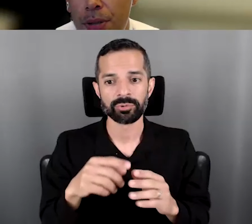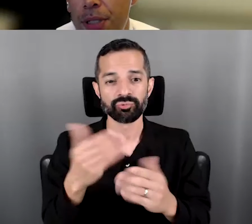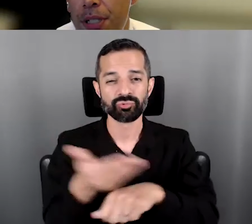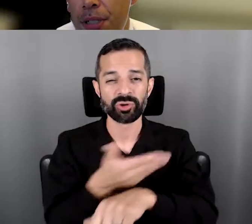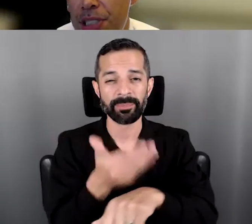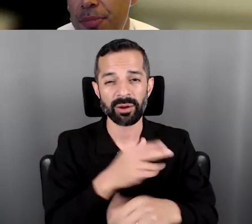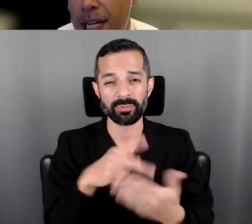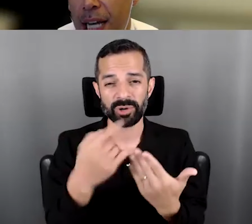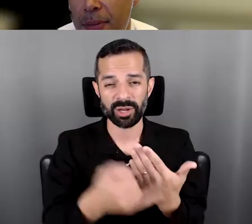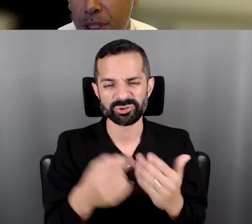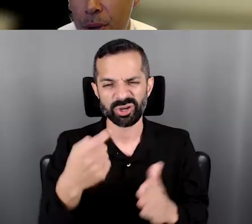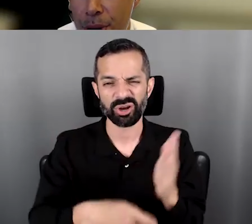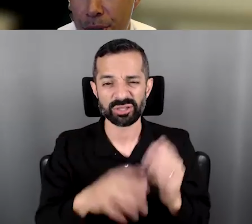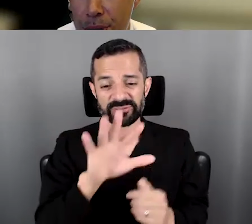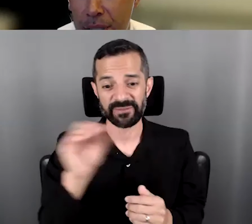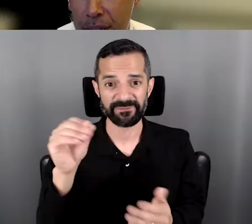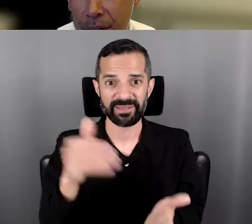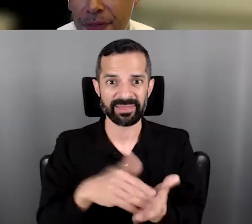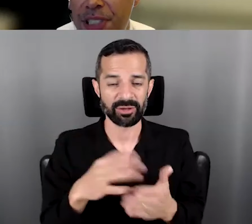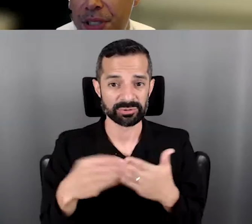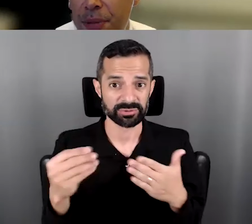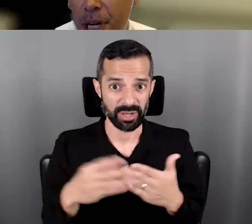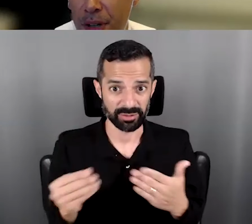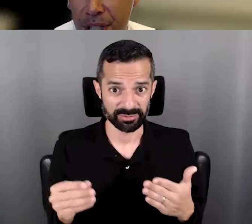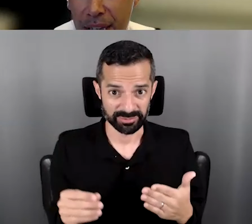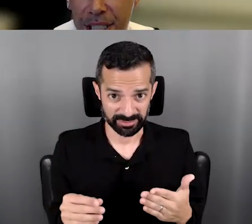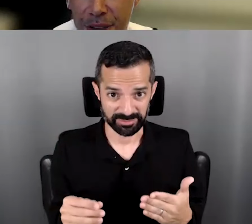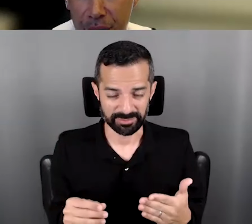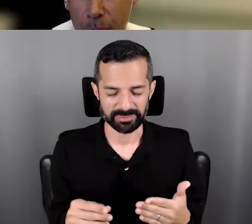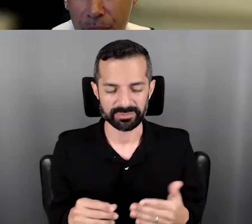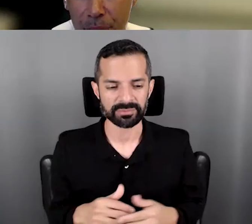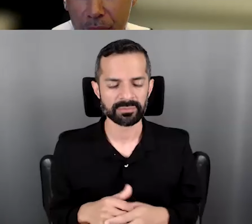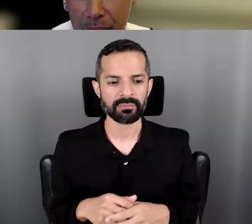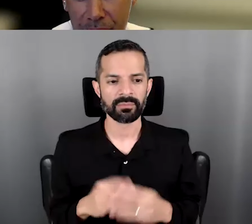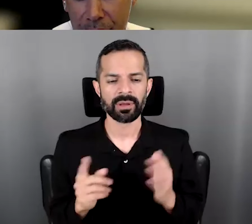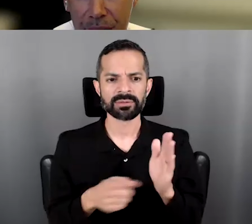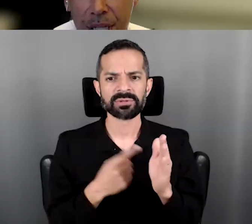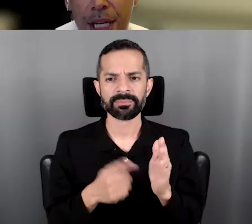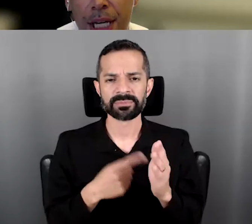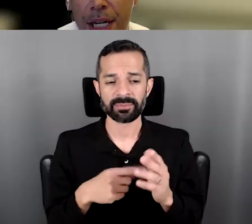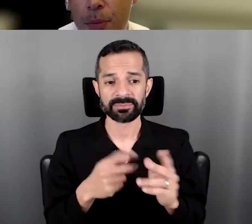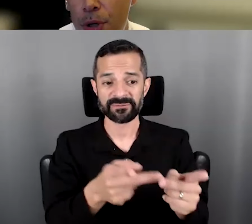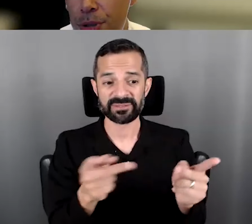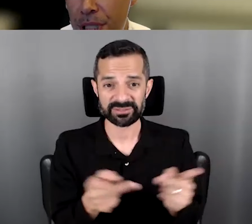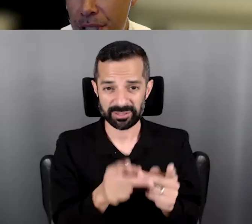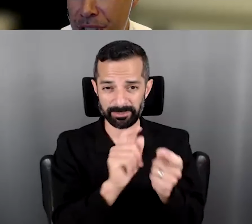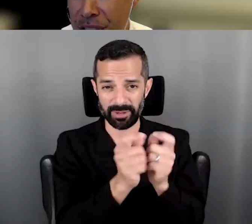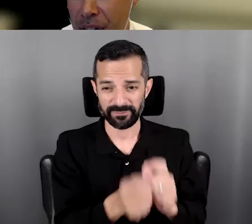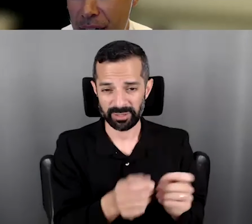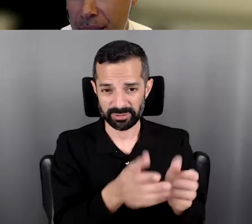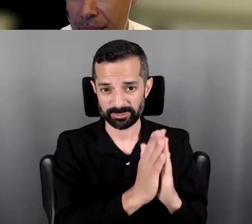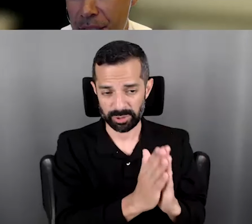Well, you know, sometimes going through the facility modification request process, more due diligence is done.